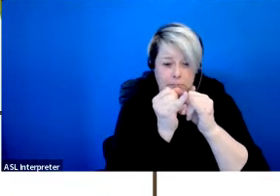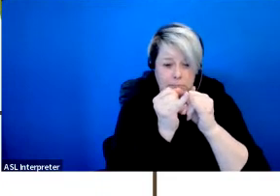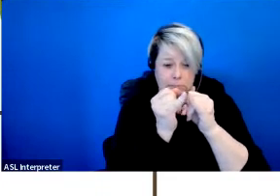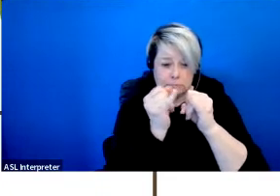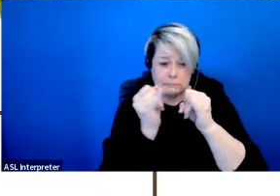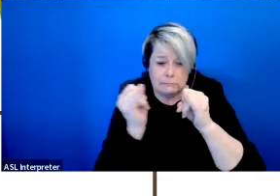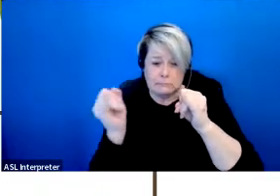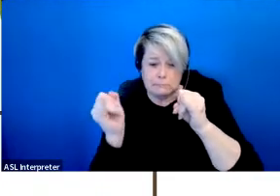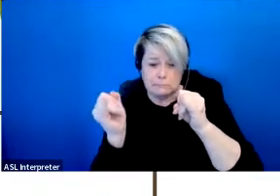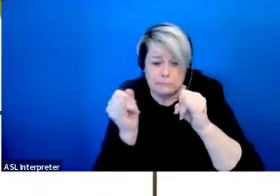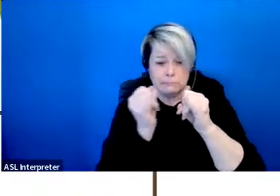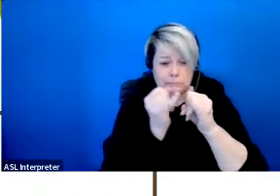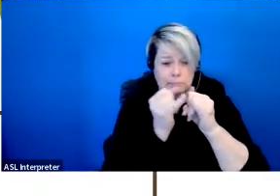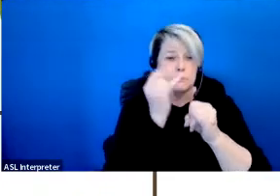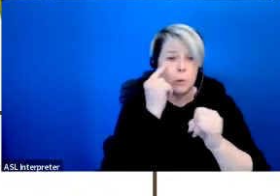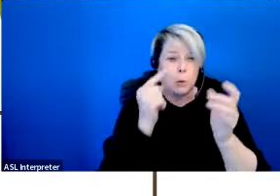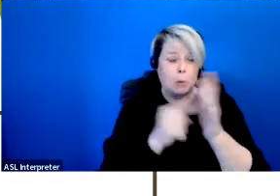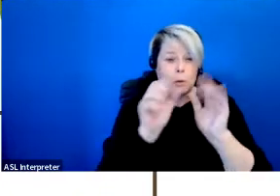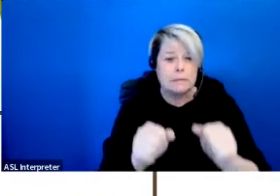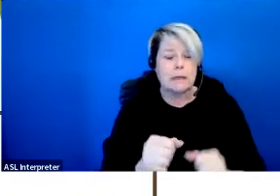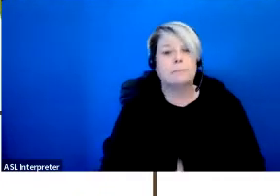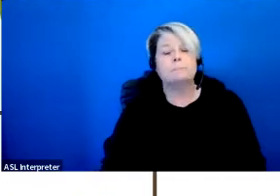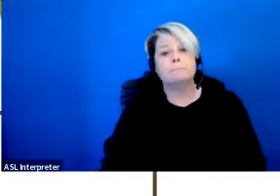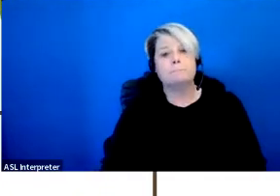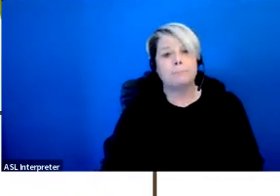and then you will be able to see the interpreters and